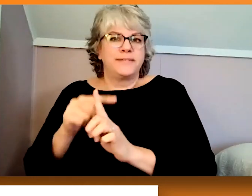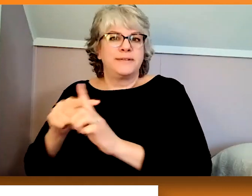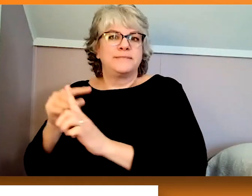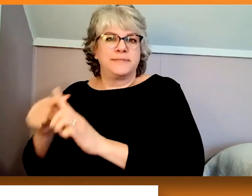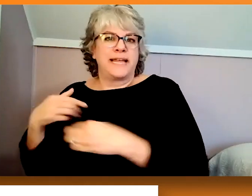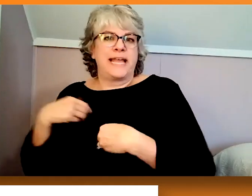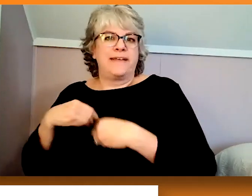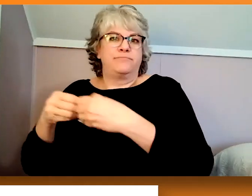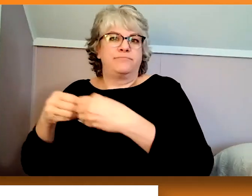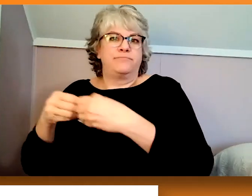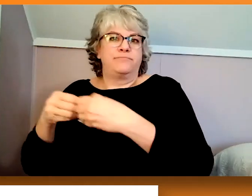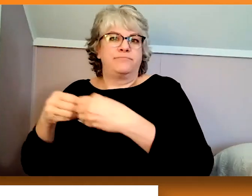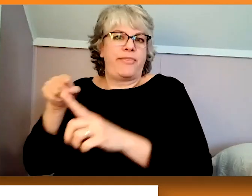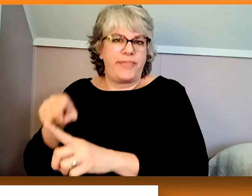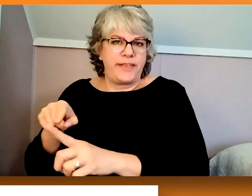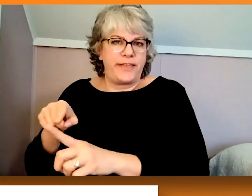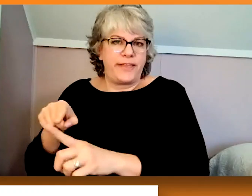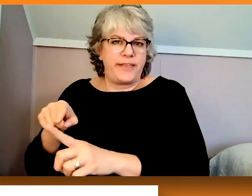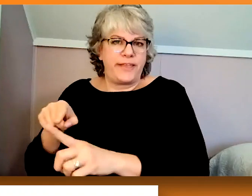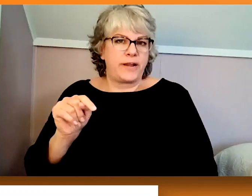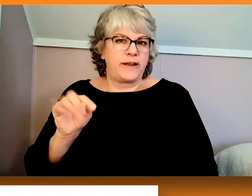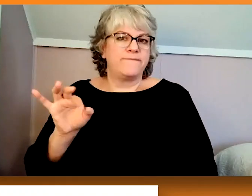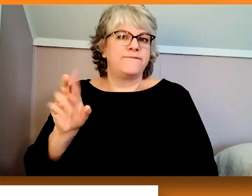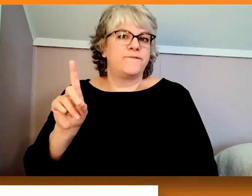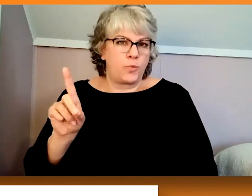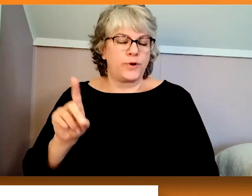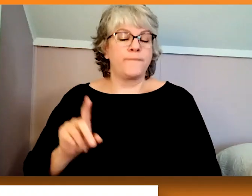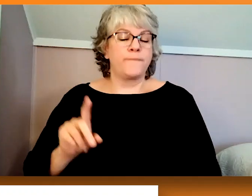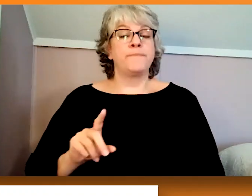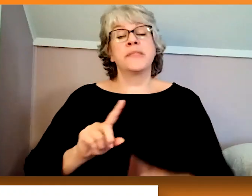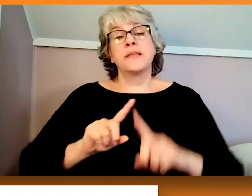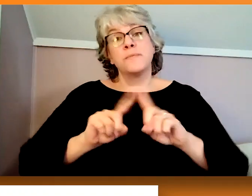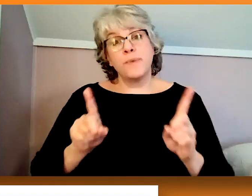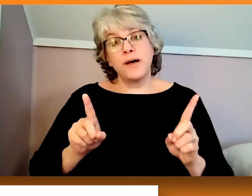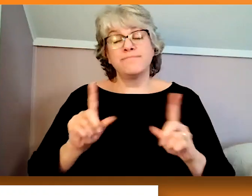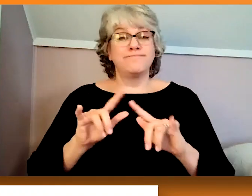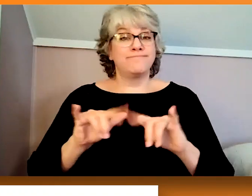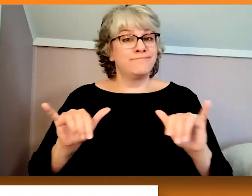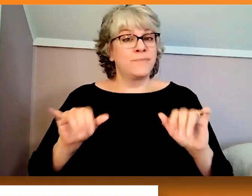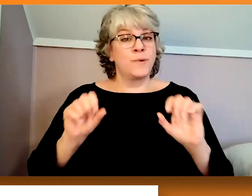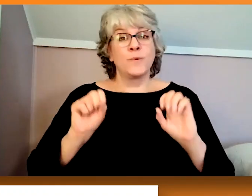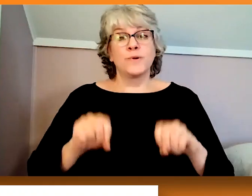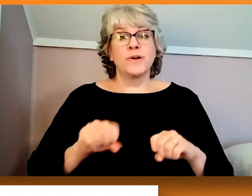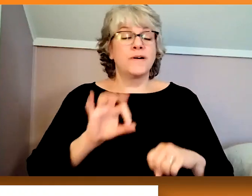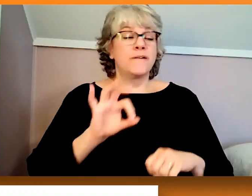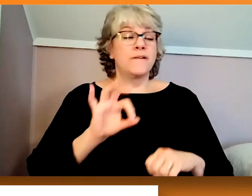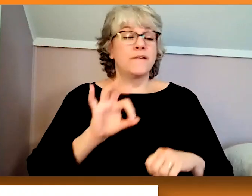but again, you know, you can also at the same time reach out to Foundation Relations.